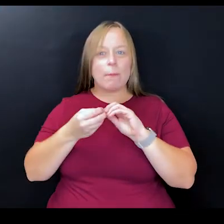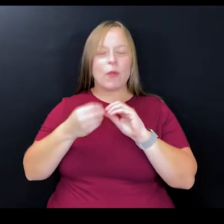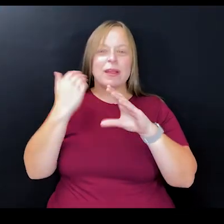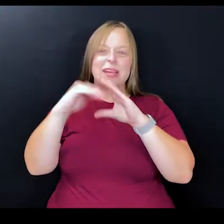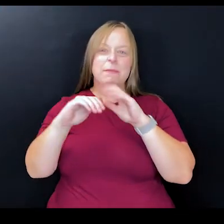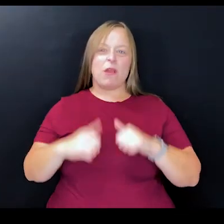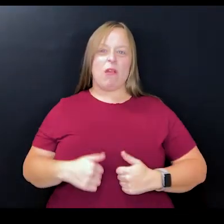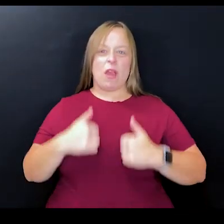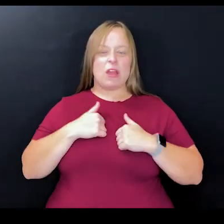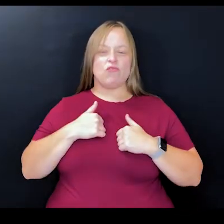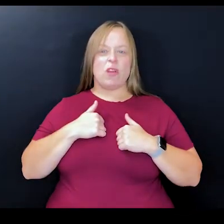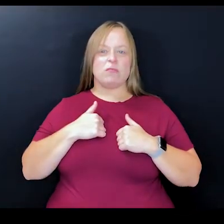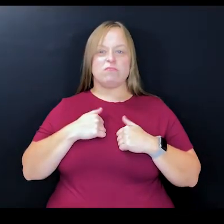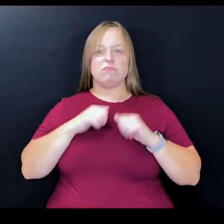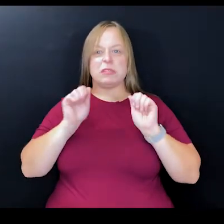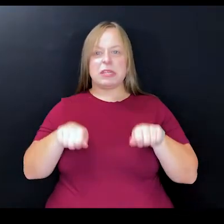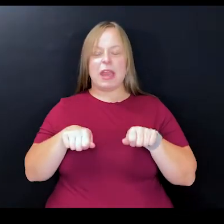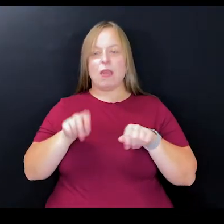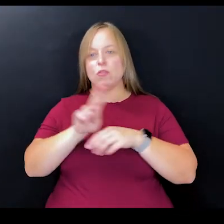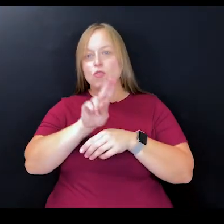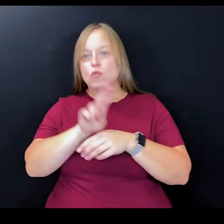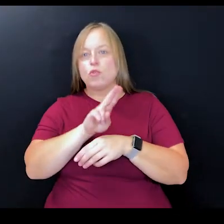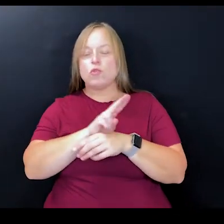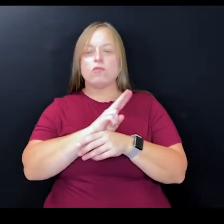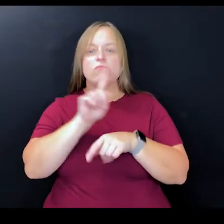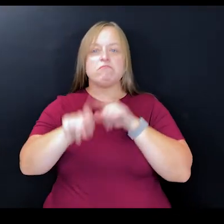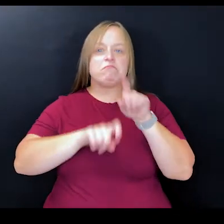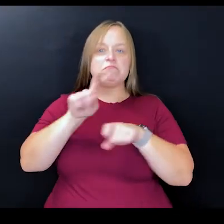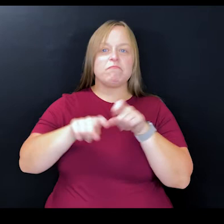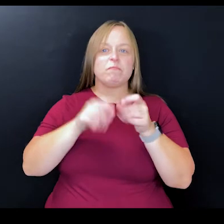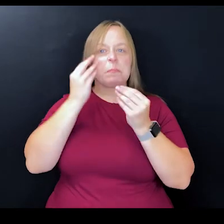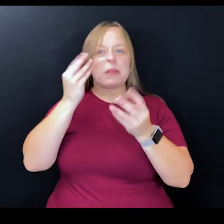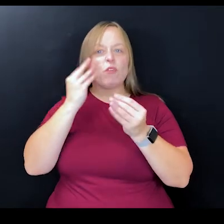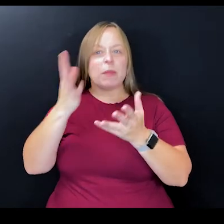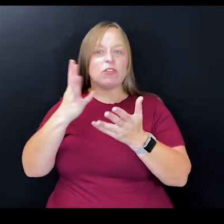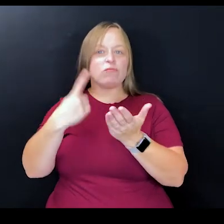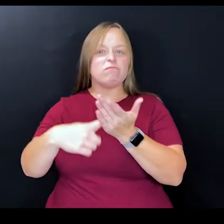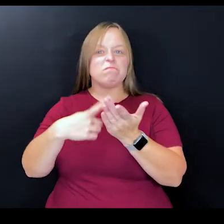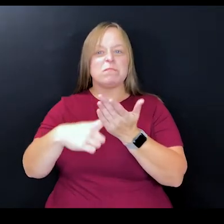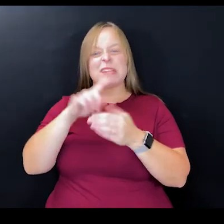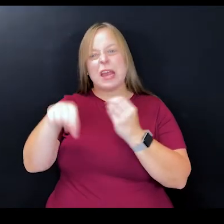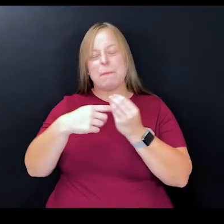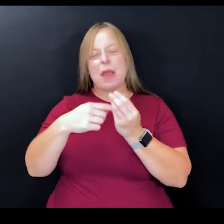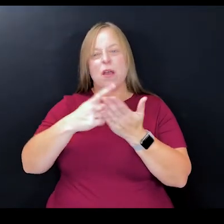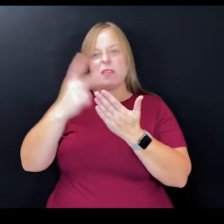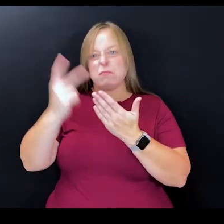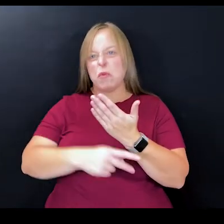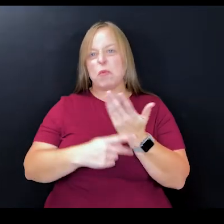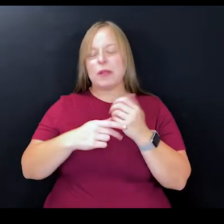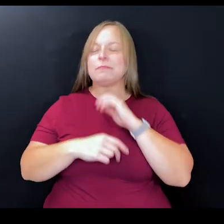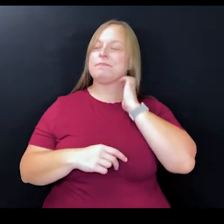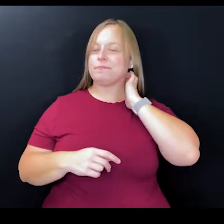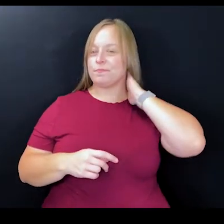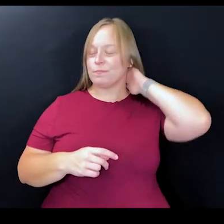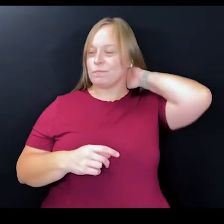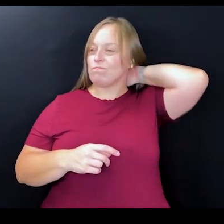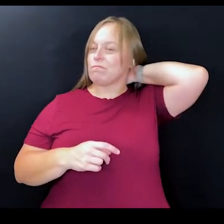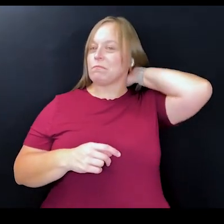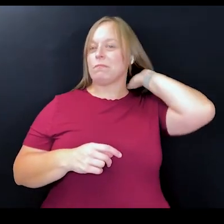and an email address that can be used to obtain additional information about the Attorney Emeritus Program.